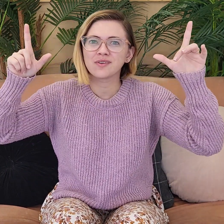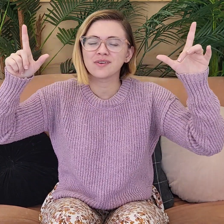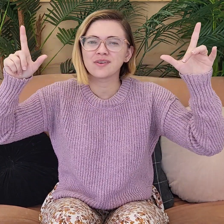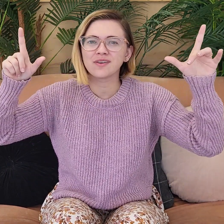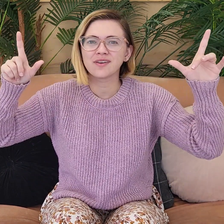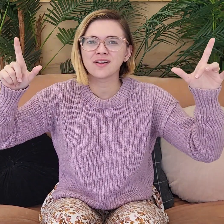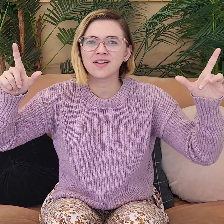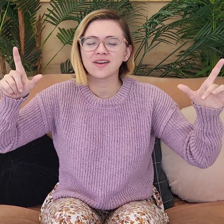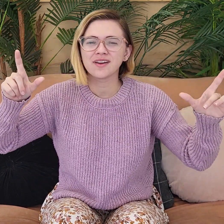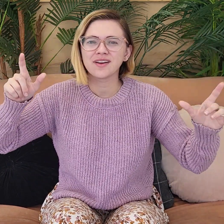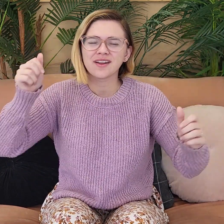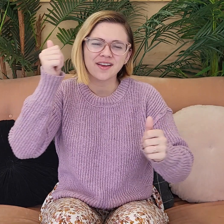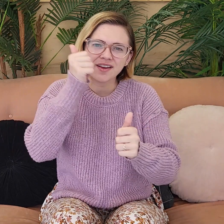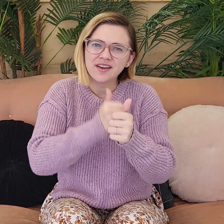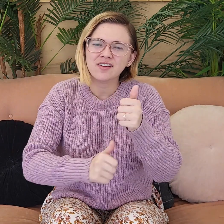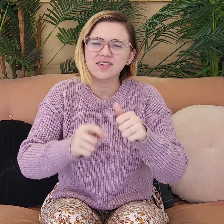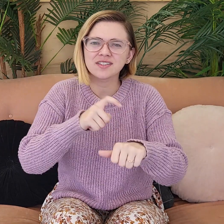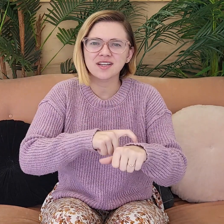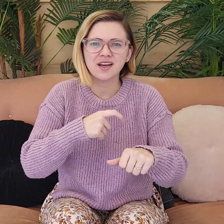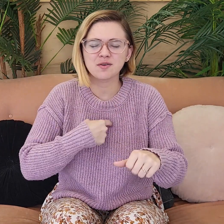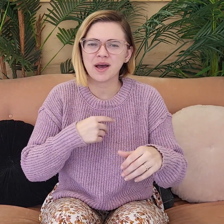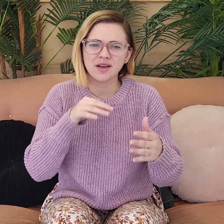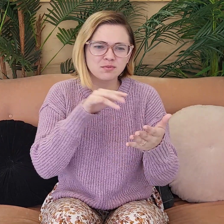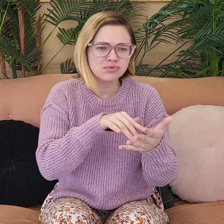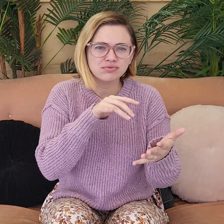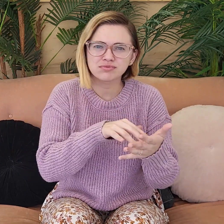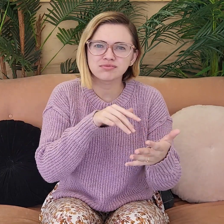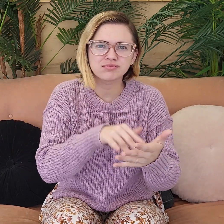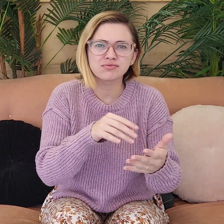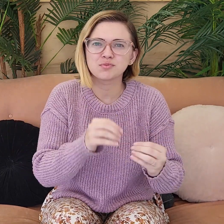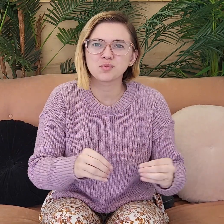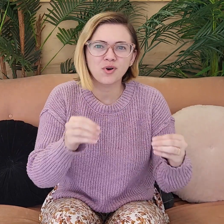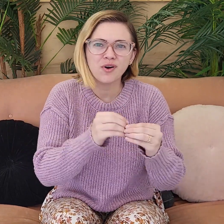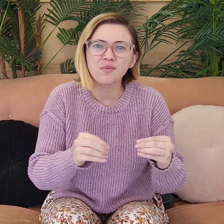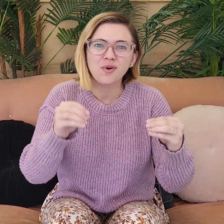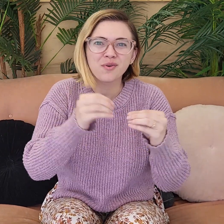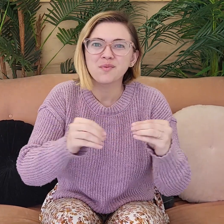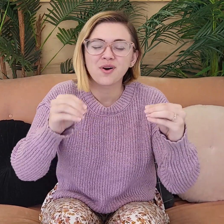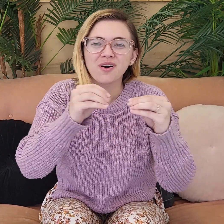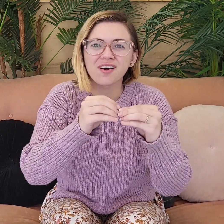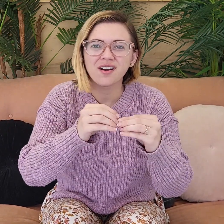absolutely eye opening. Every time I research more and